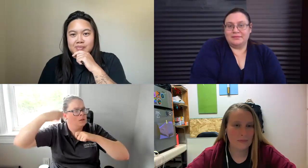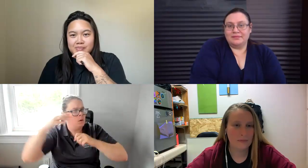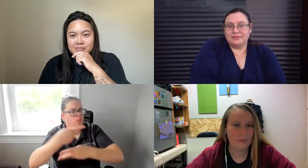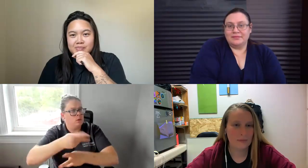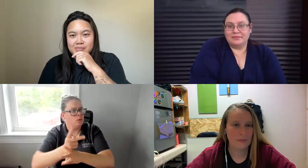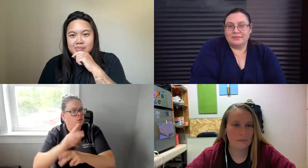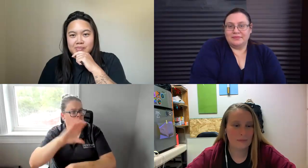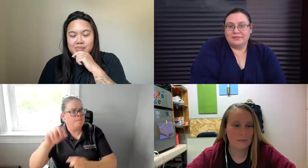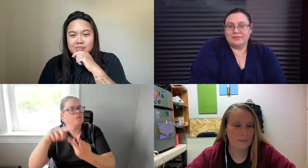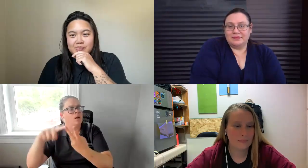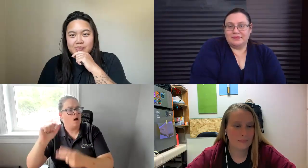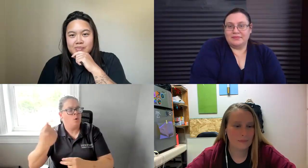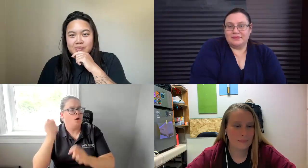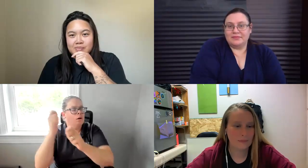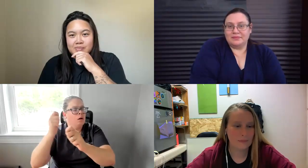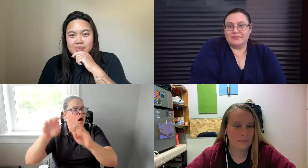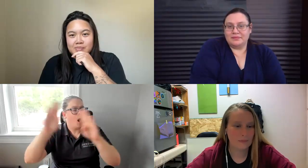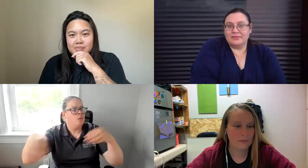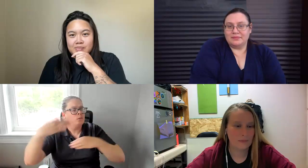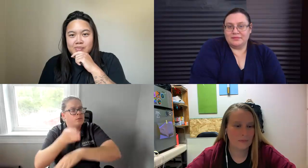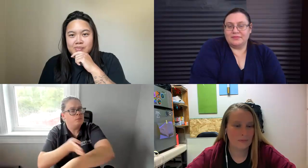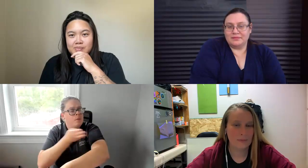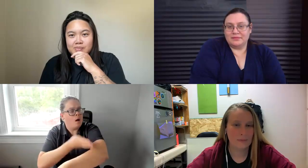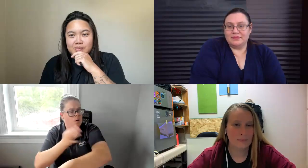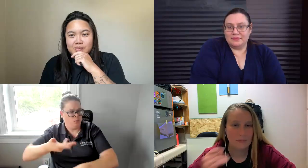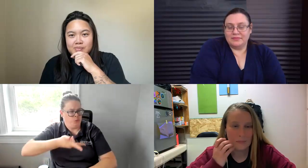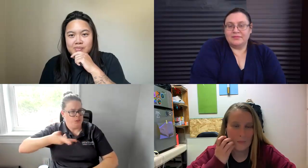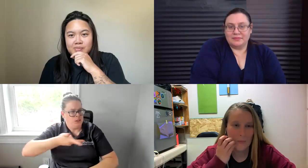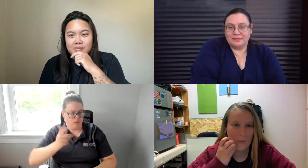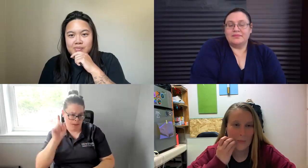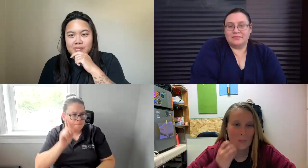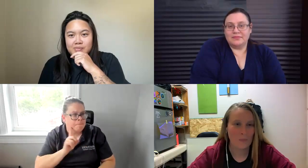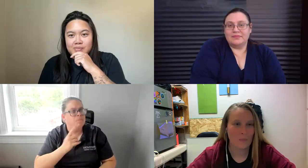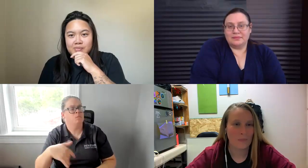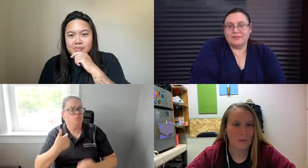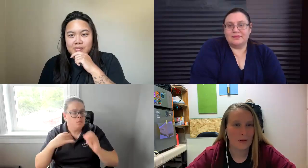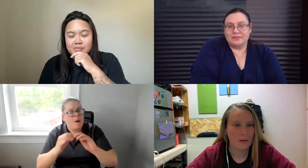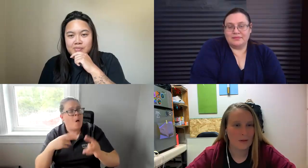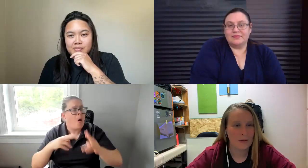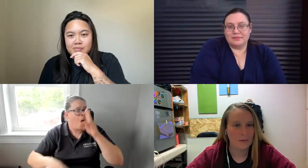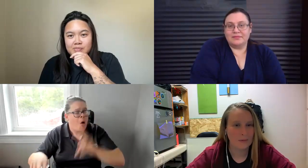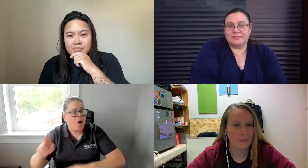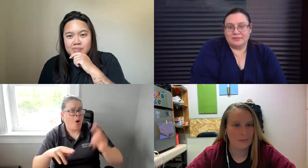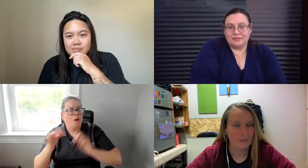And another friend of mine owned a film production company and another friend had also owned,